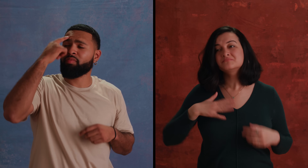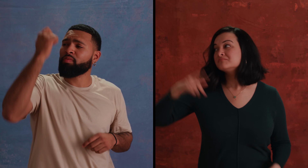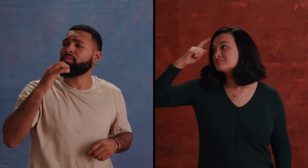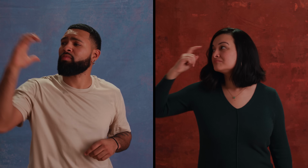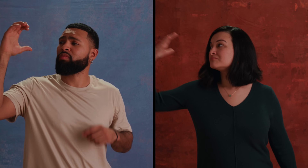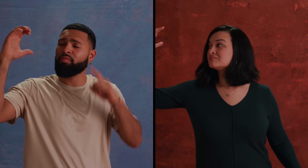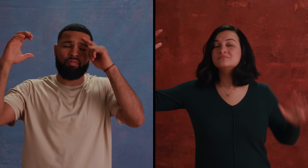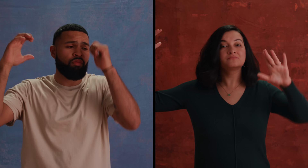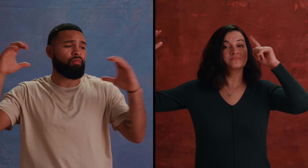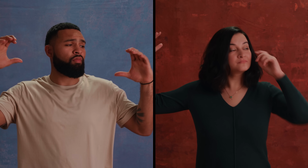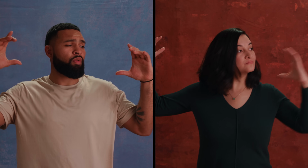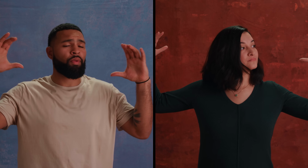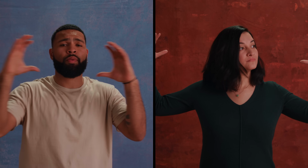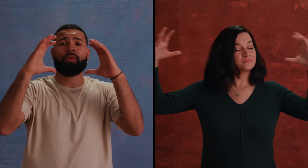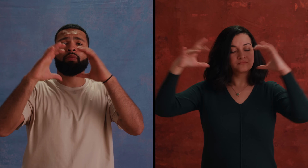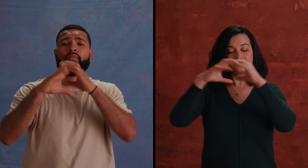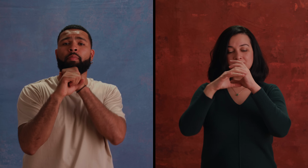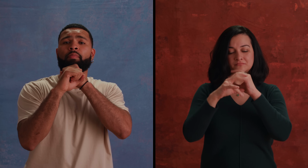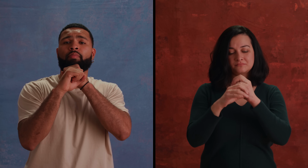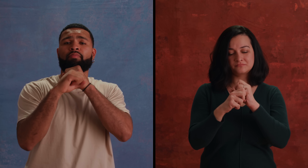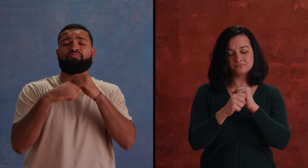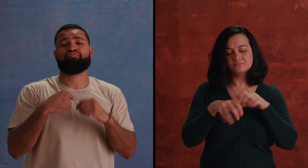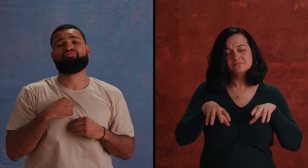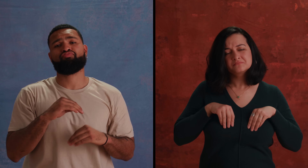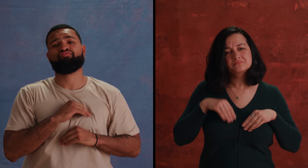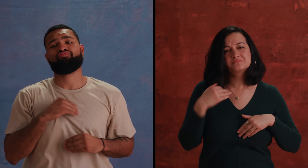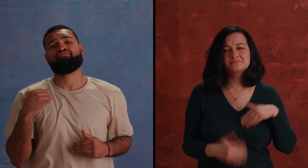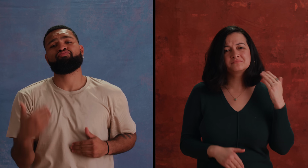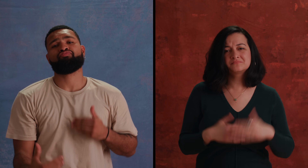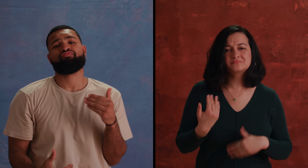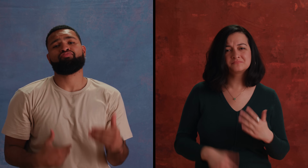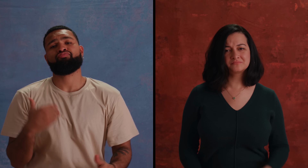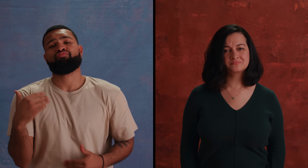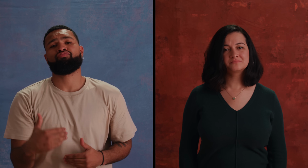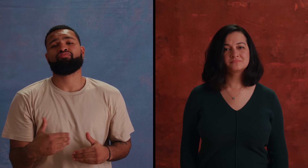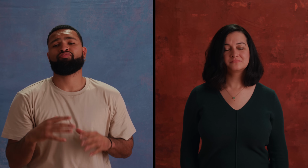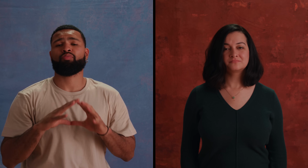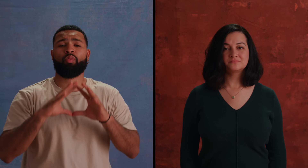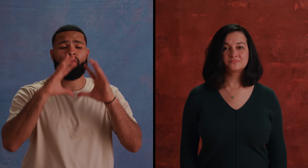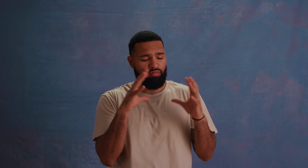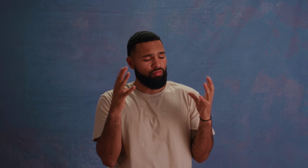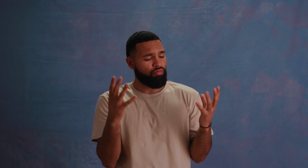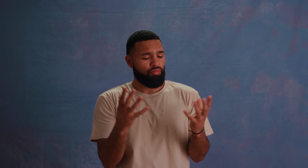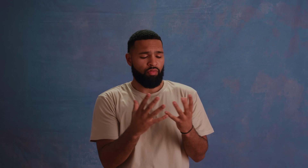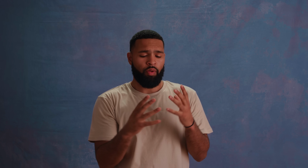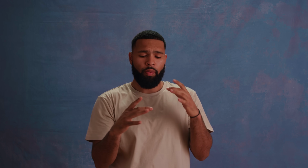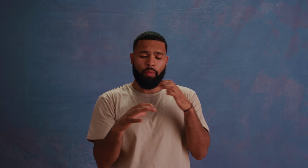I know you know we know you weren't meant for each other and it’s fine but if the world was ending